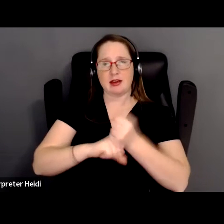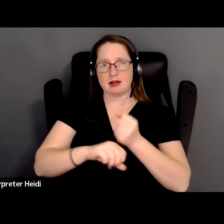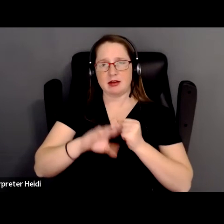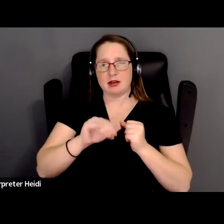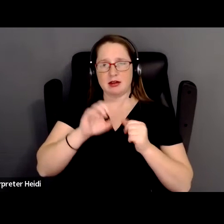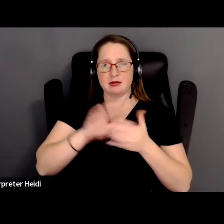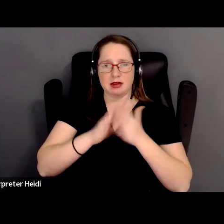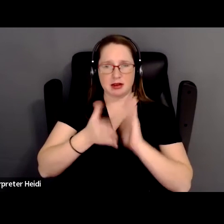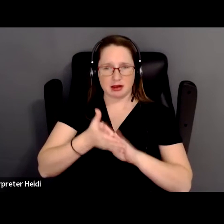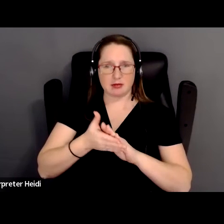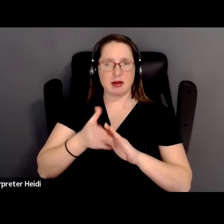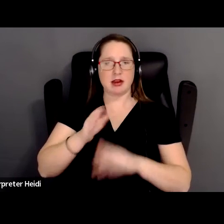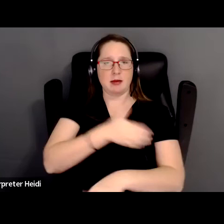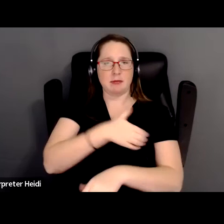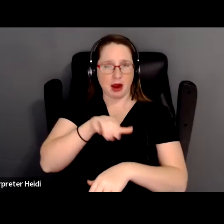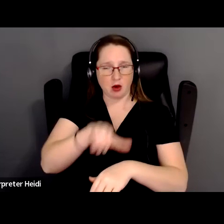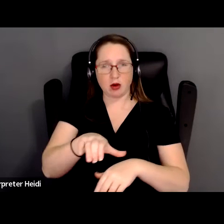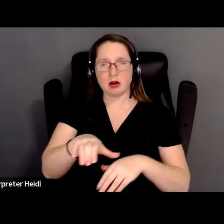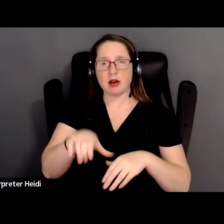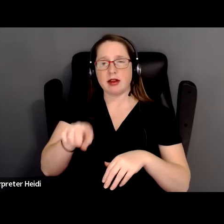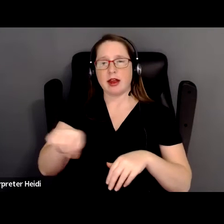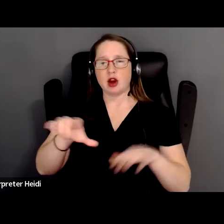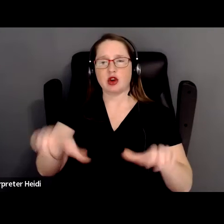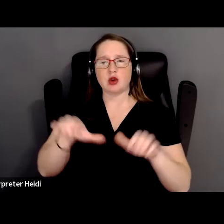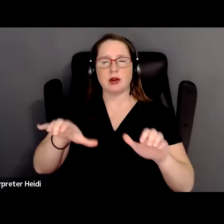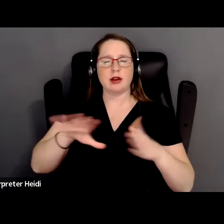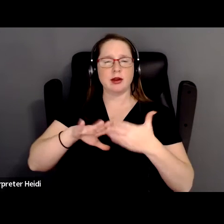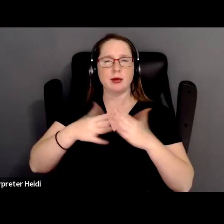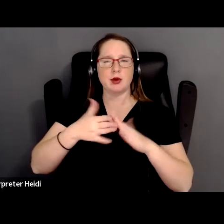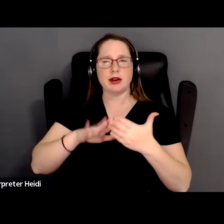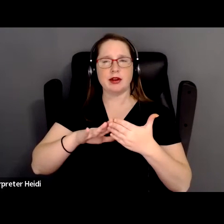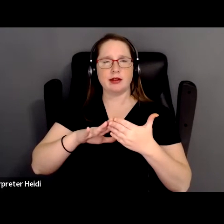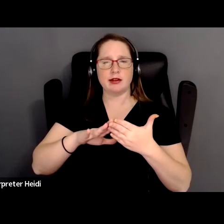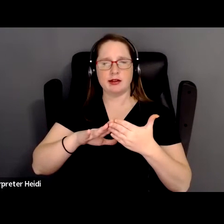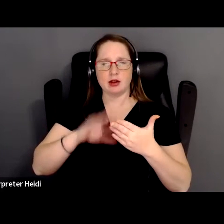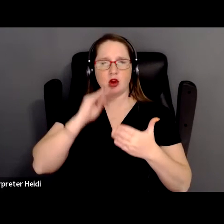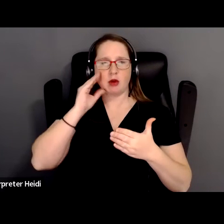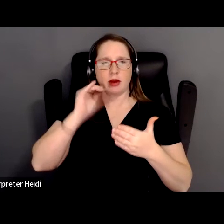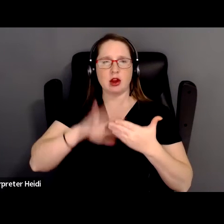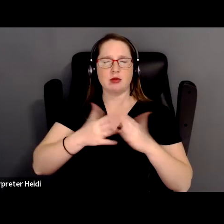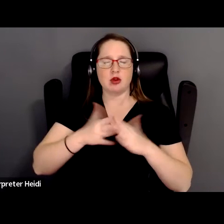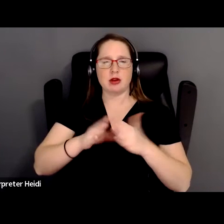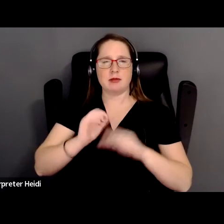Tech project are doing community community based services, rules,